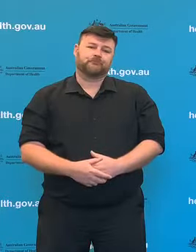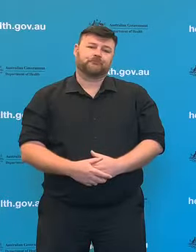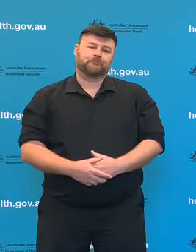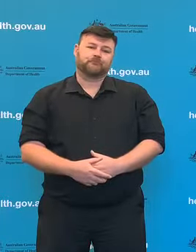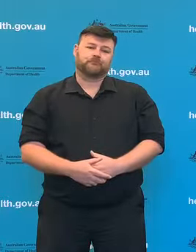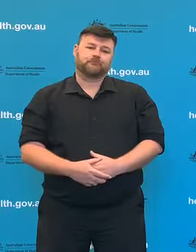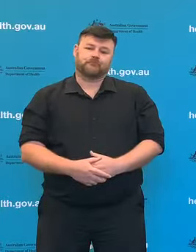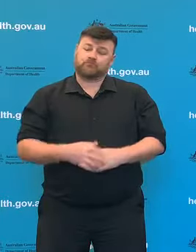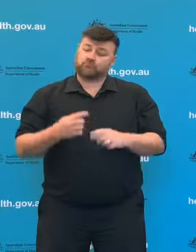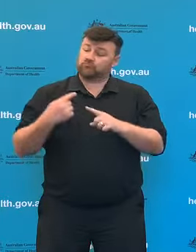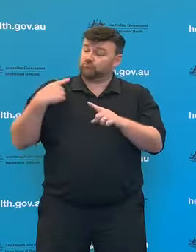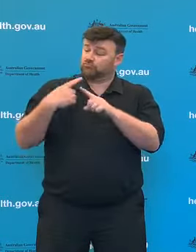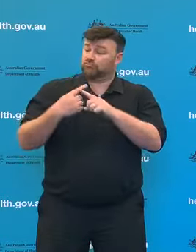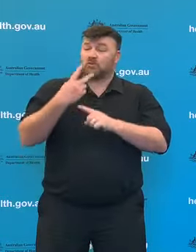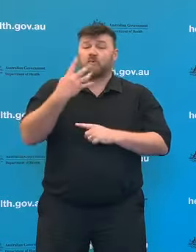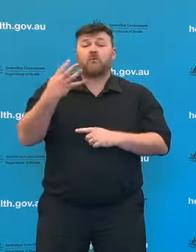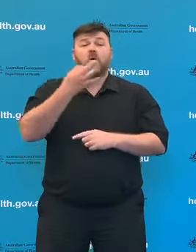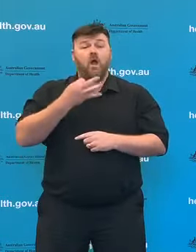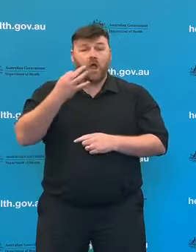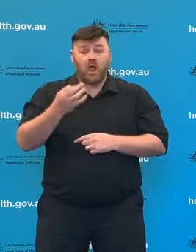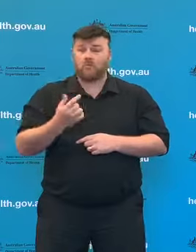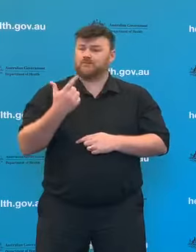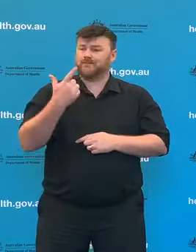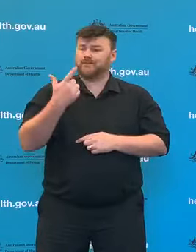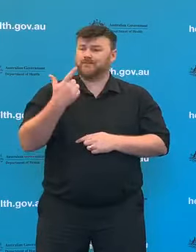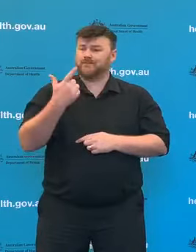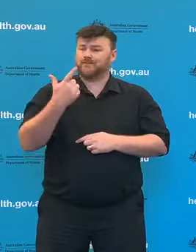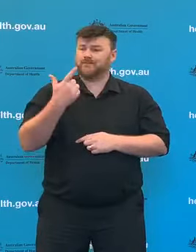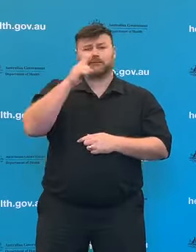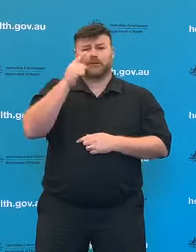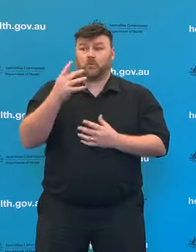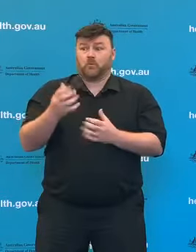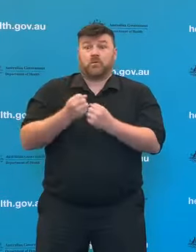Over the past 24 hours 70 of the new cases